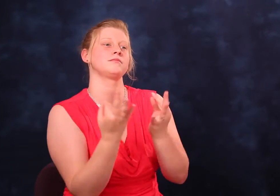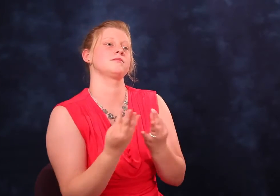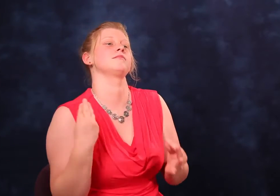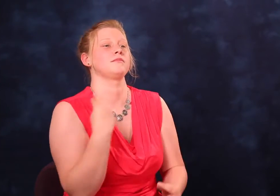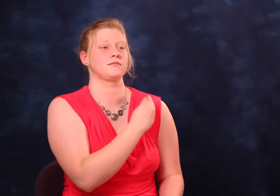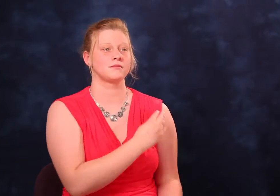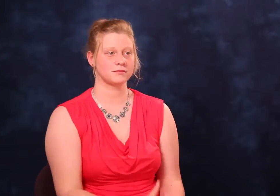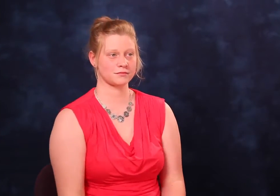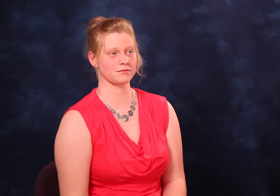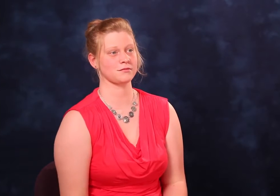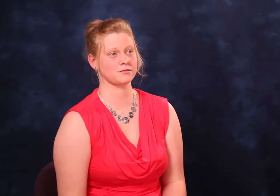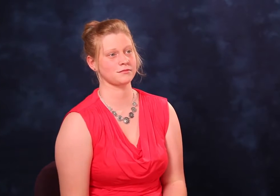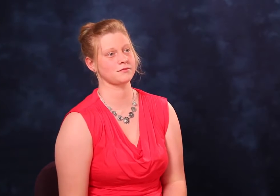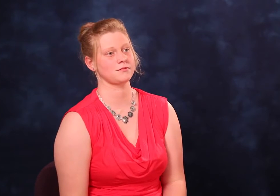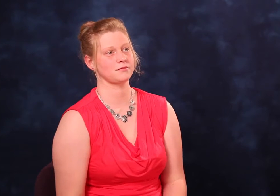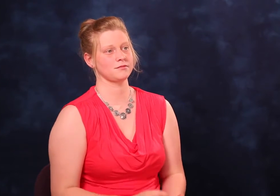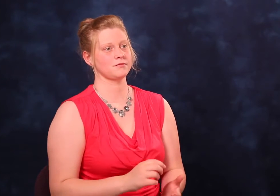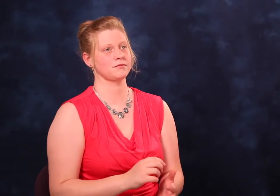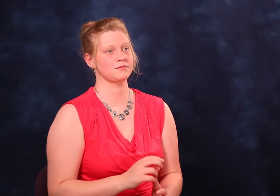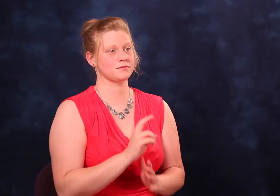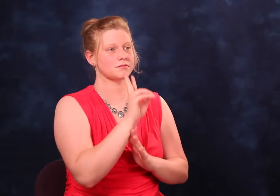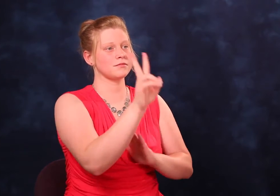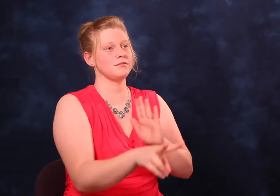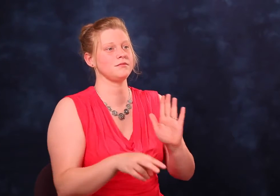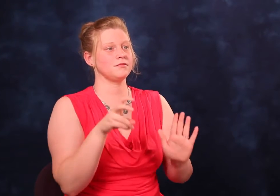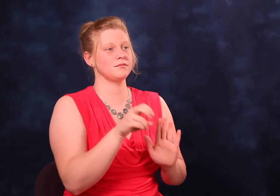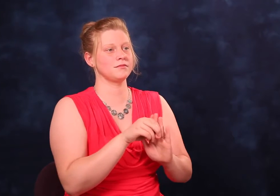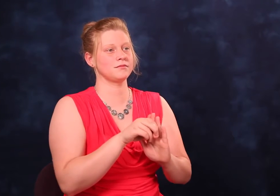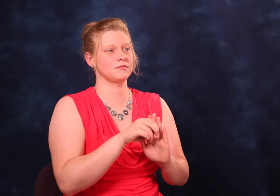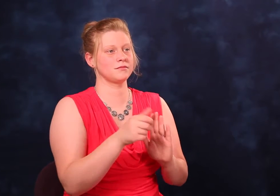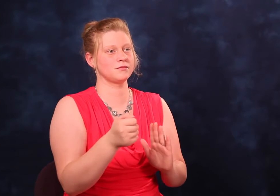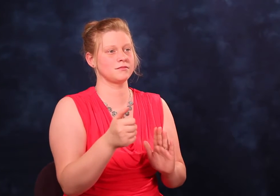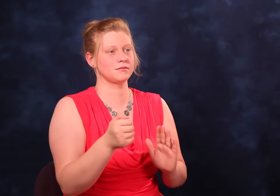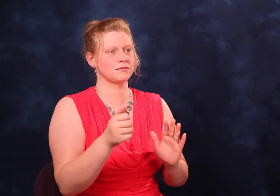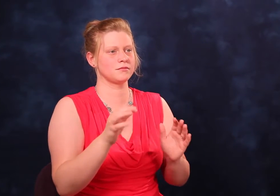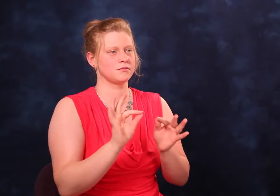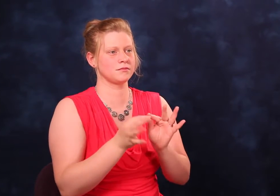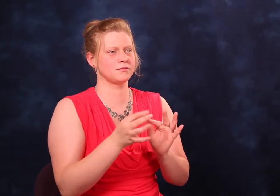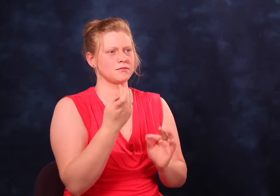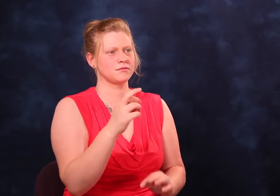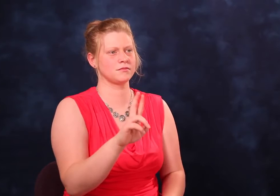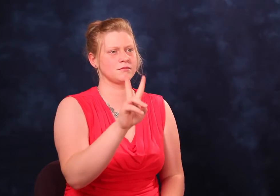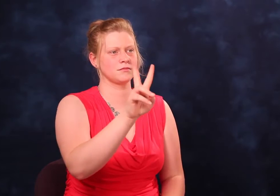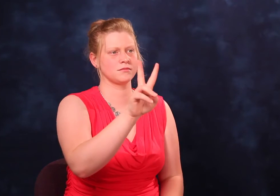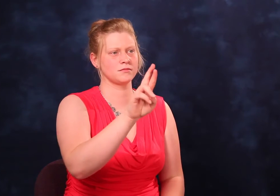a family member. Video Remote Interpreting